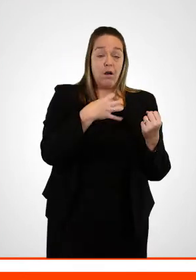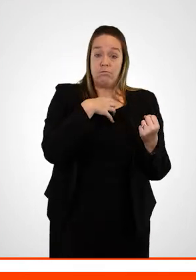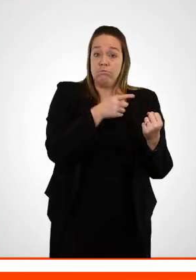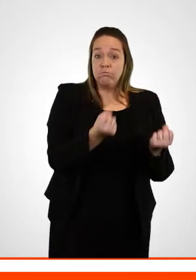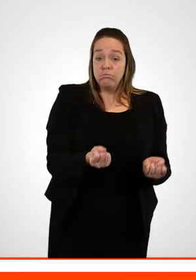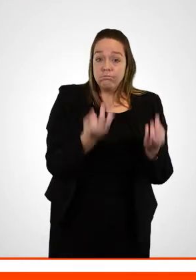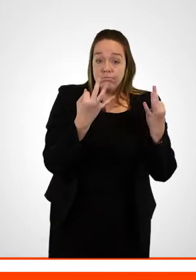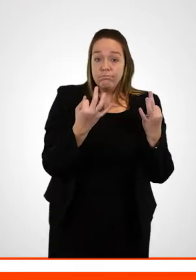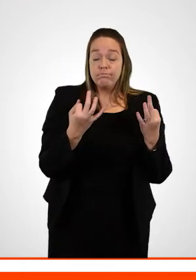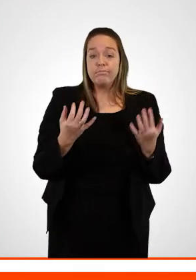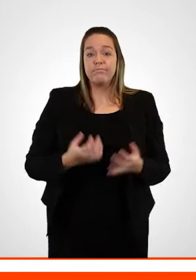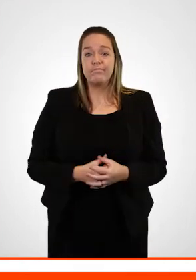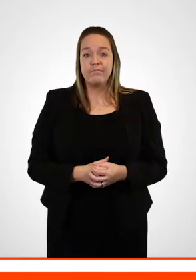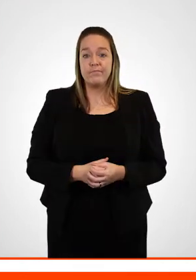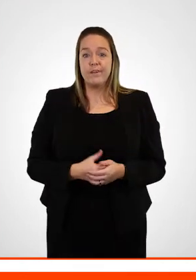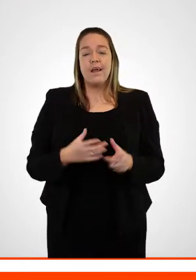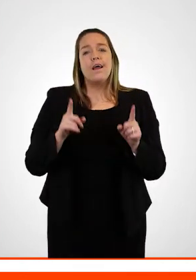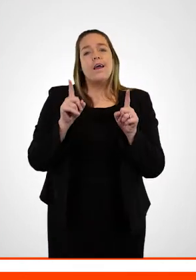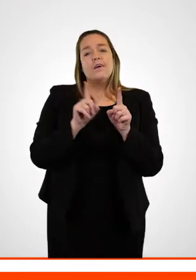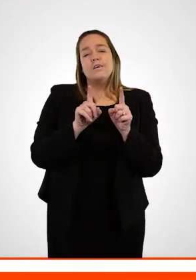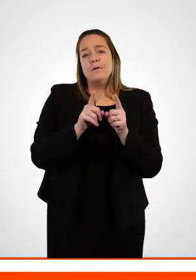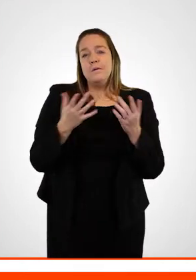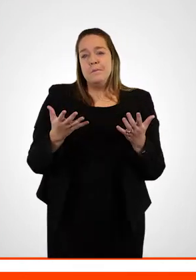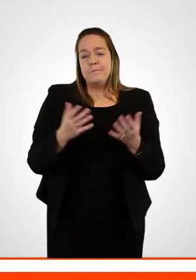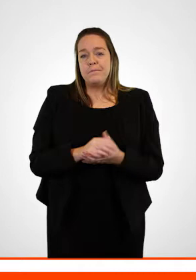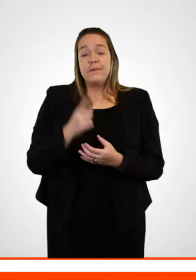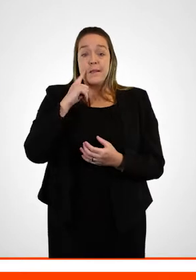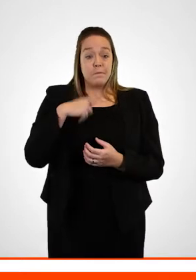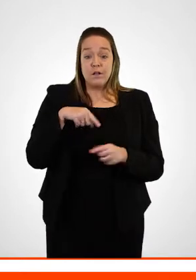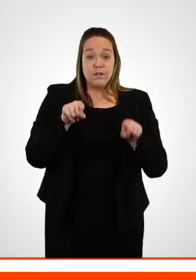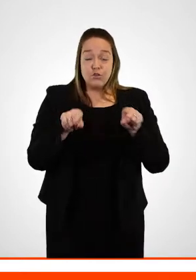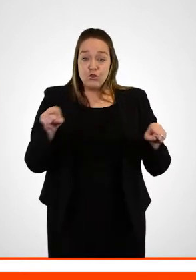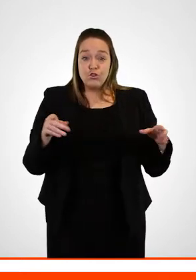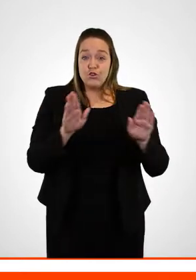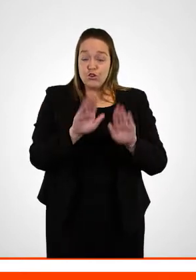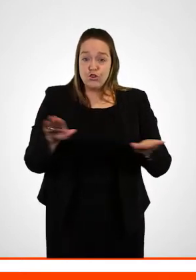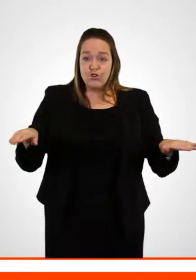in some of those. And I think partly it's because our groups of children are so heterogeneous,